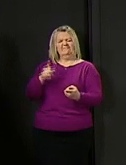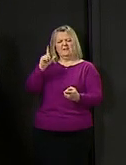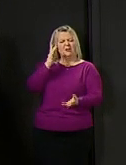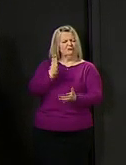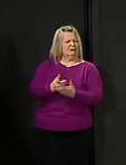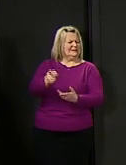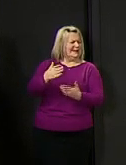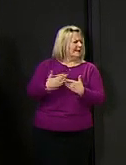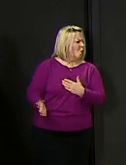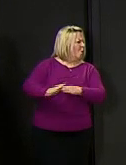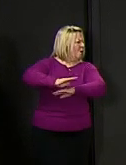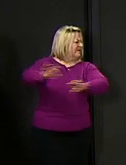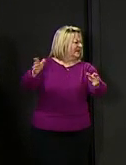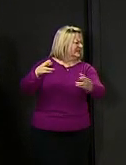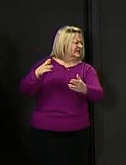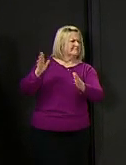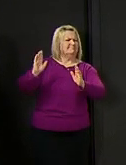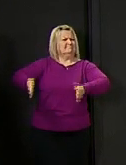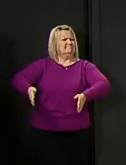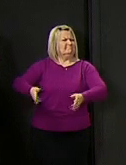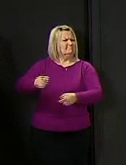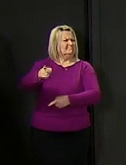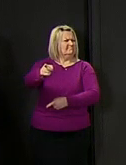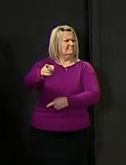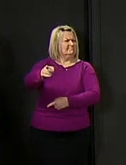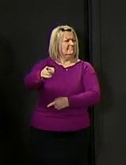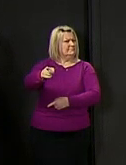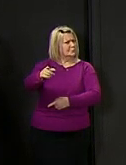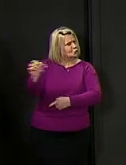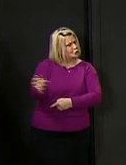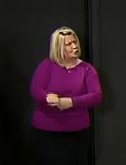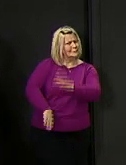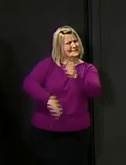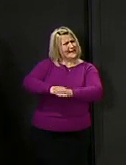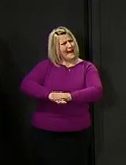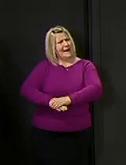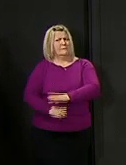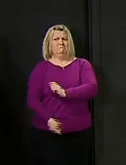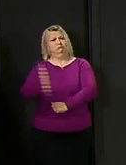Officer on the gravest of issues, surely you should've sacked her on the spot. The alternative